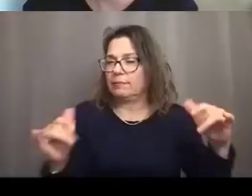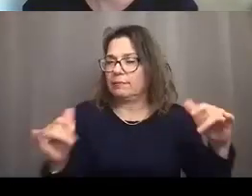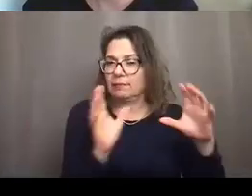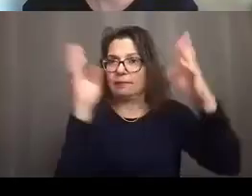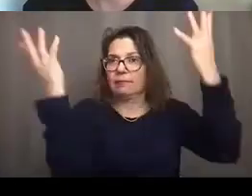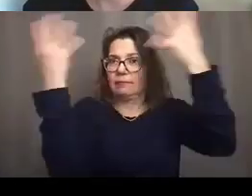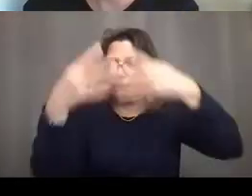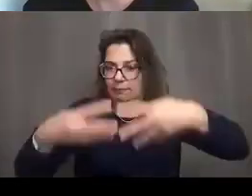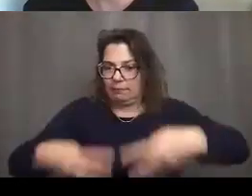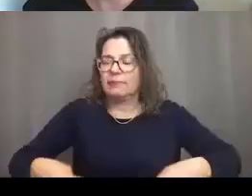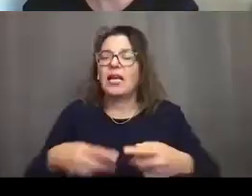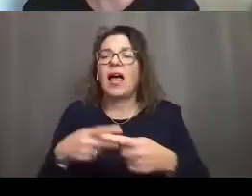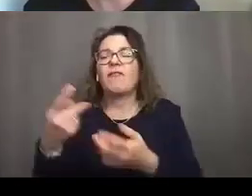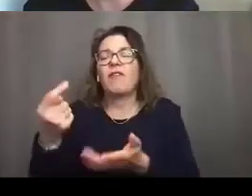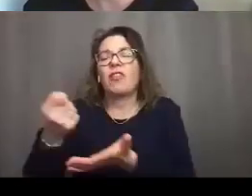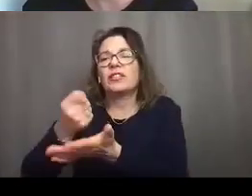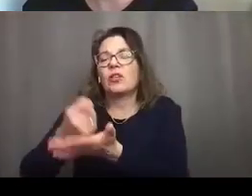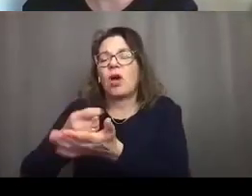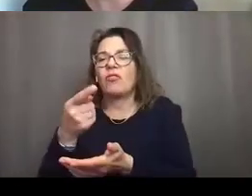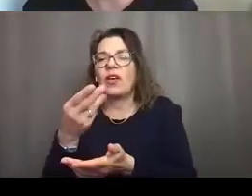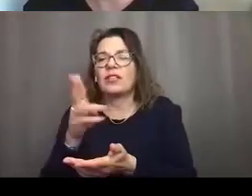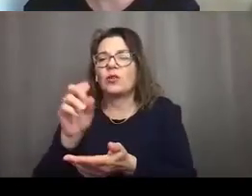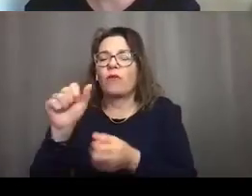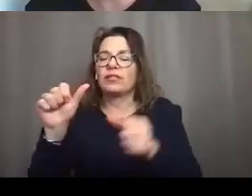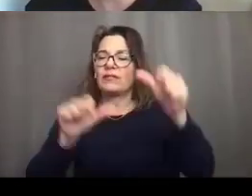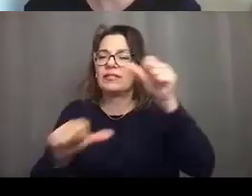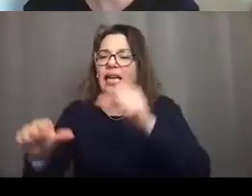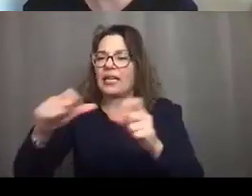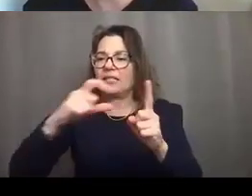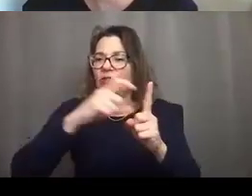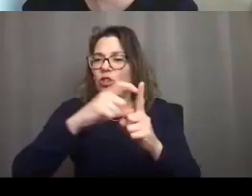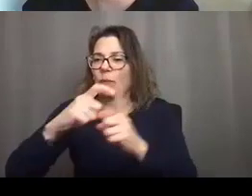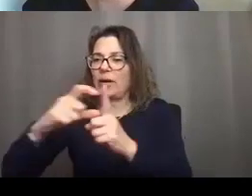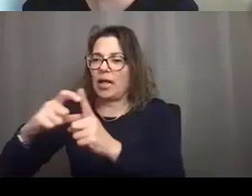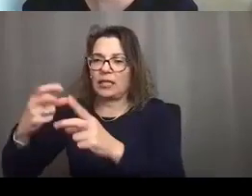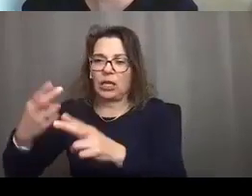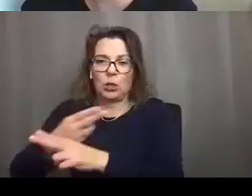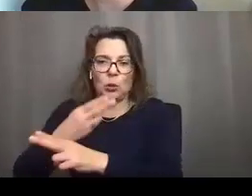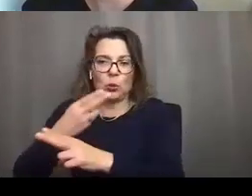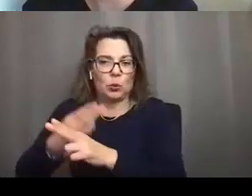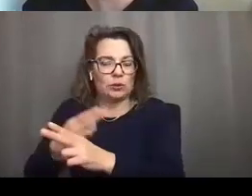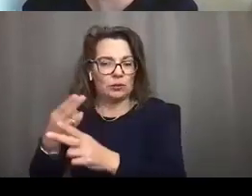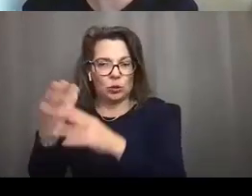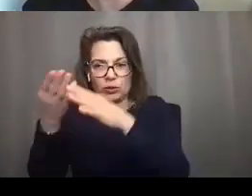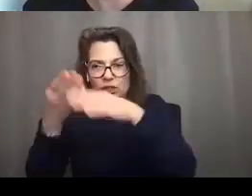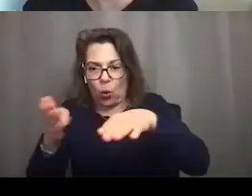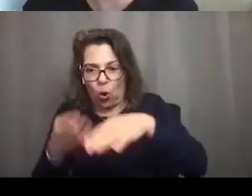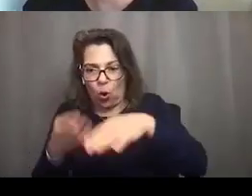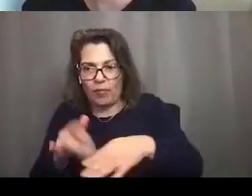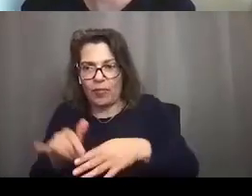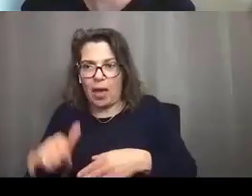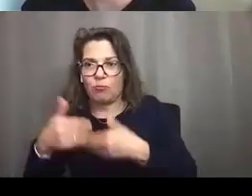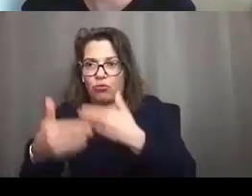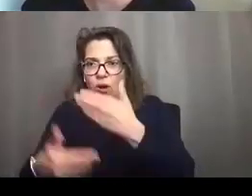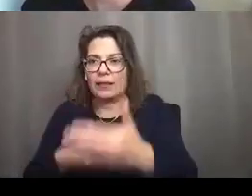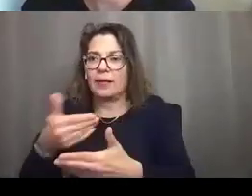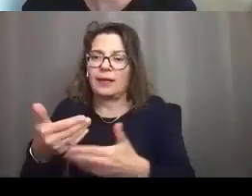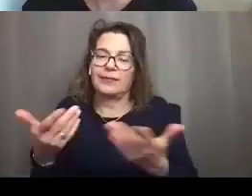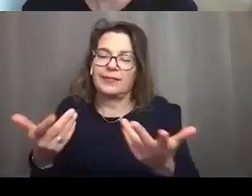there's a thesaurus of scientific terminology that's really used for that process and it's useful for other reasons as well.